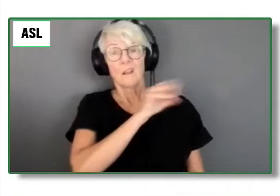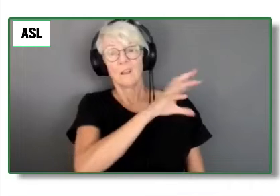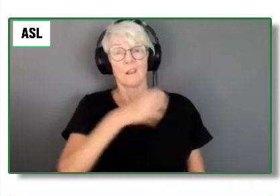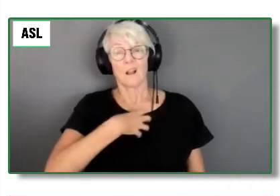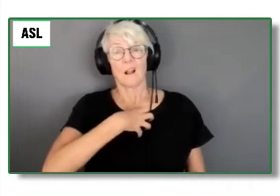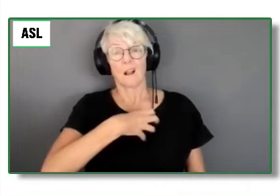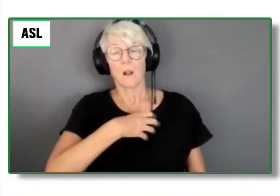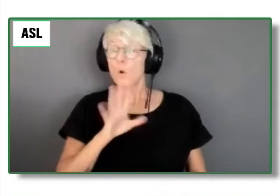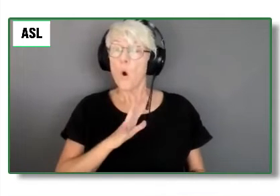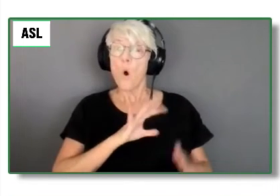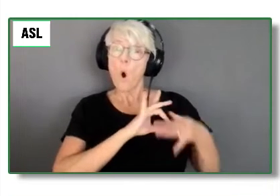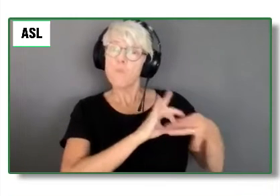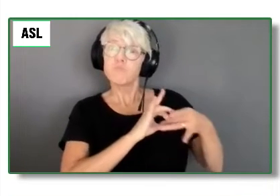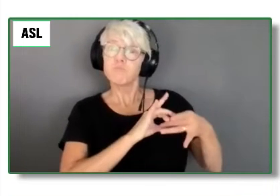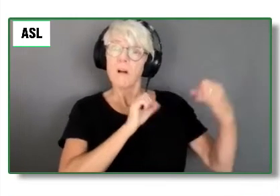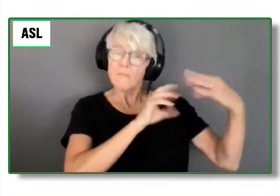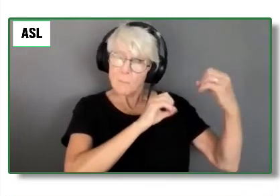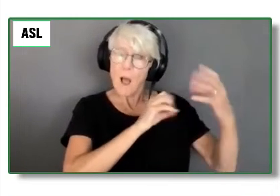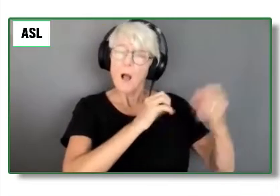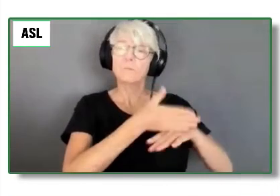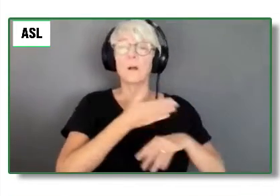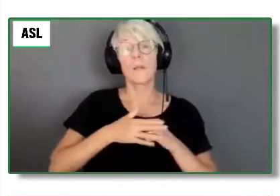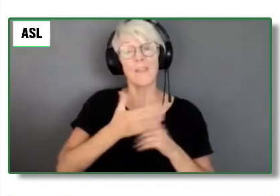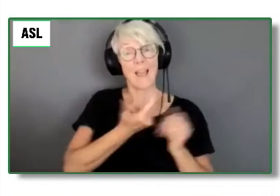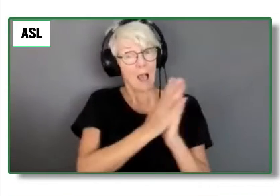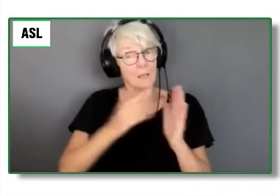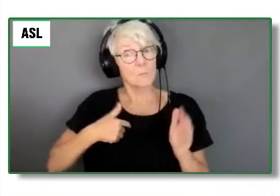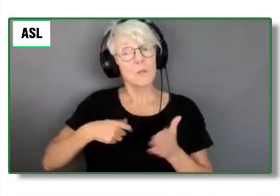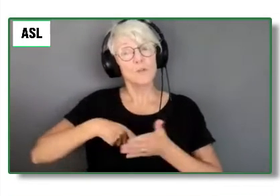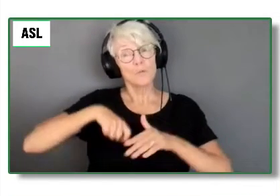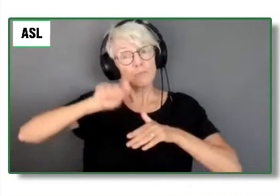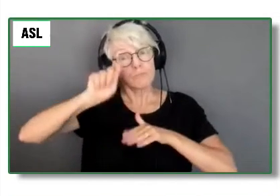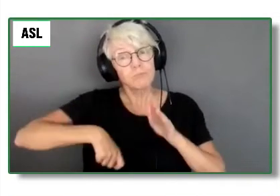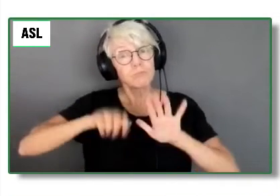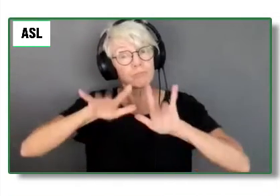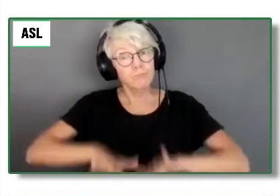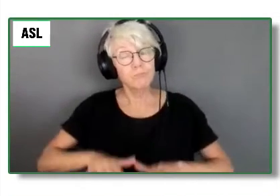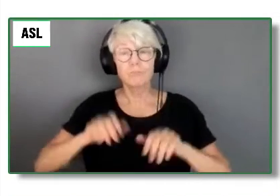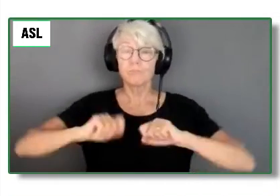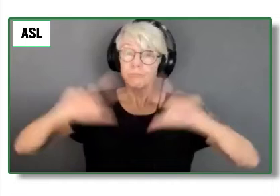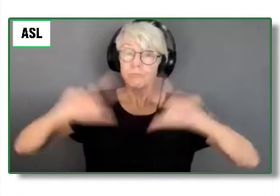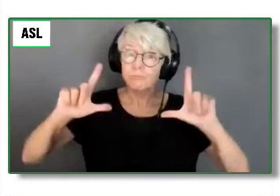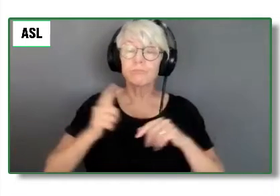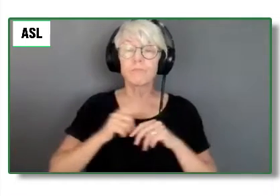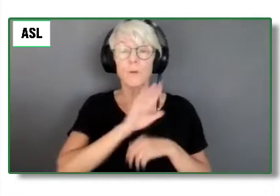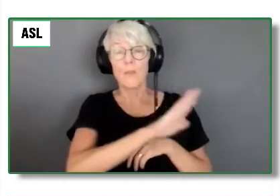article in parks journal, participate on a trail users advisory group, and this